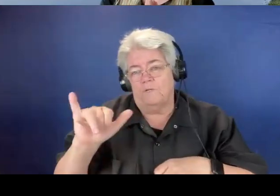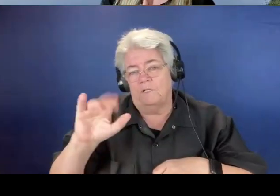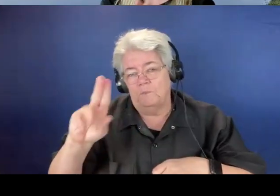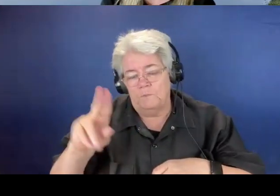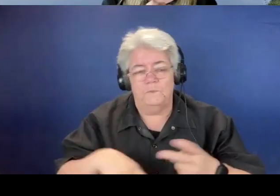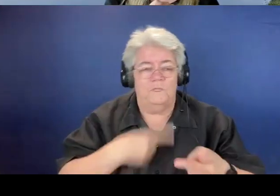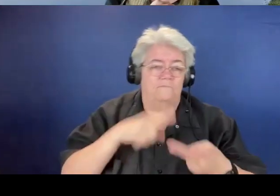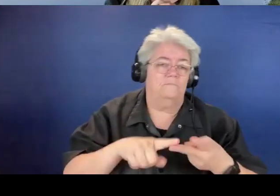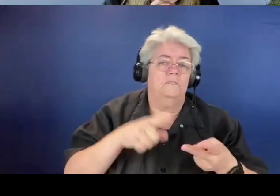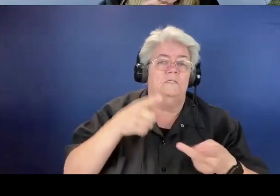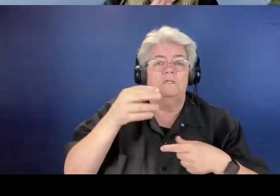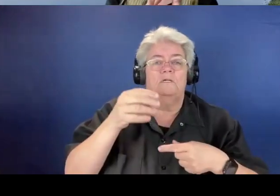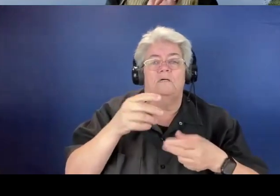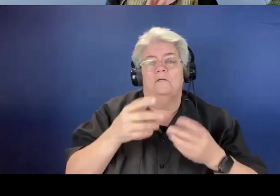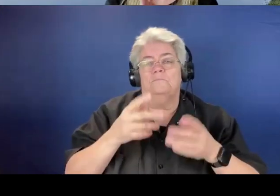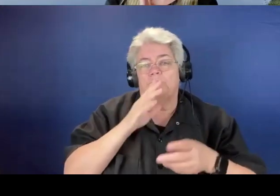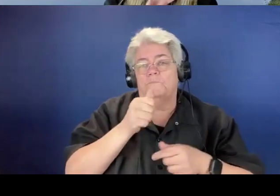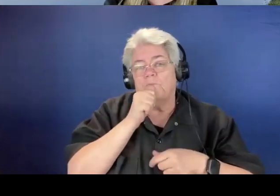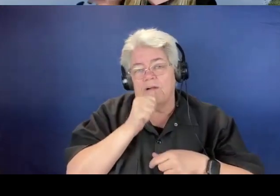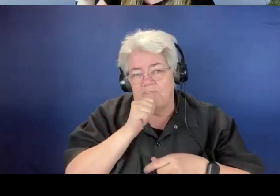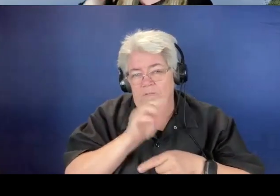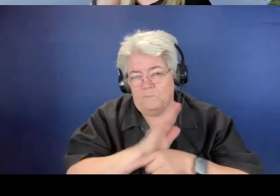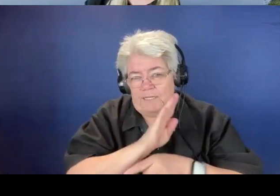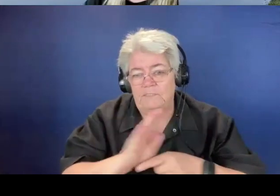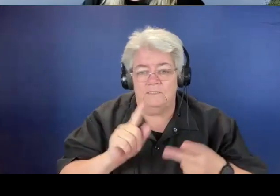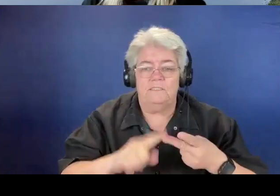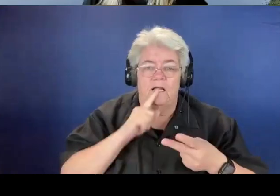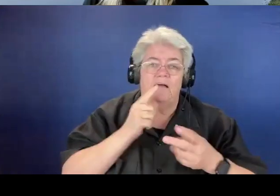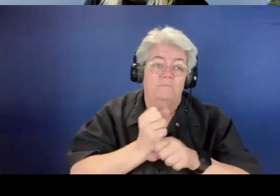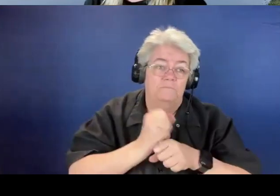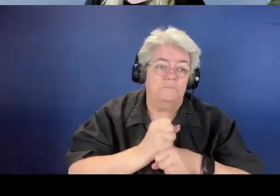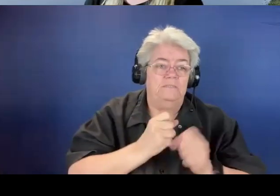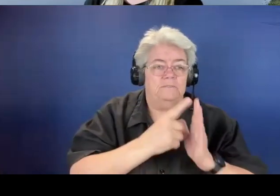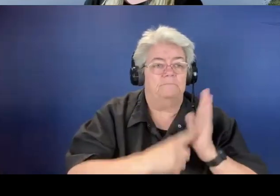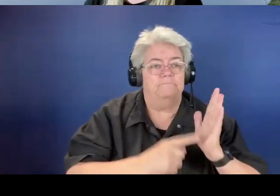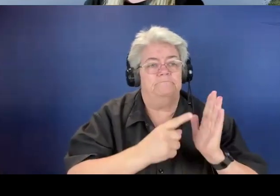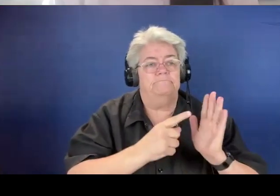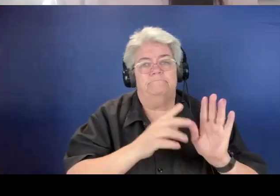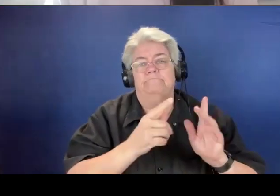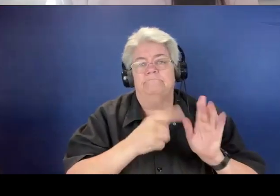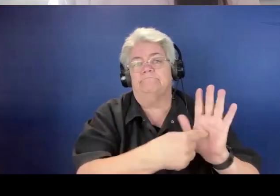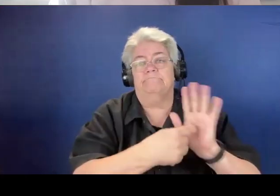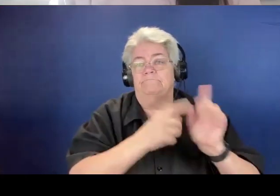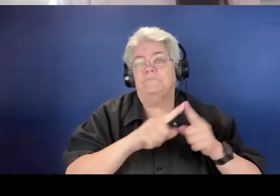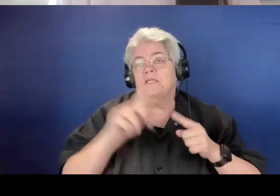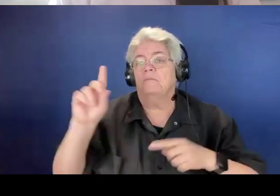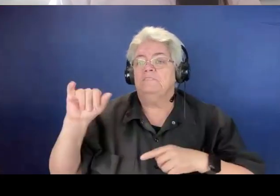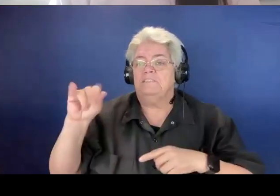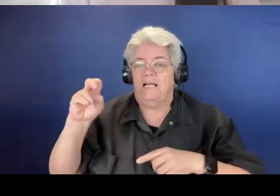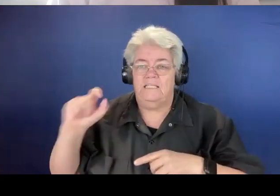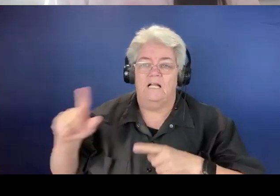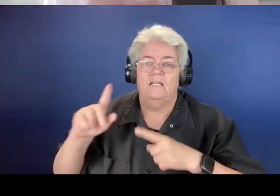I've made some test adaptations. So, these are my disclosures. Daniela. And I'm Daniela Berrios Reyes.